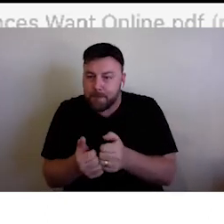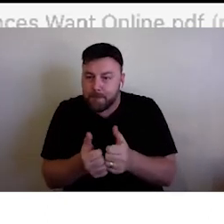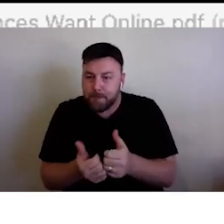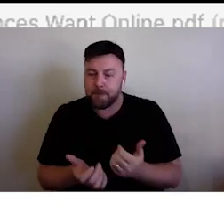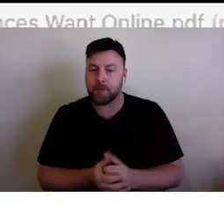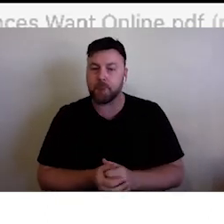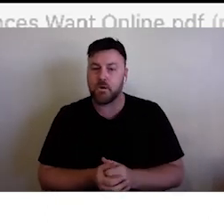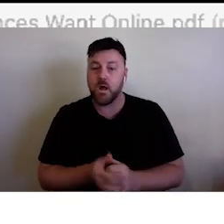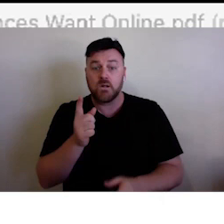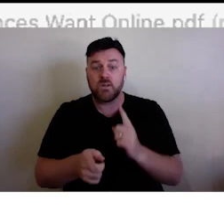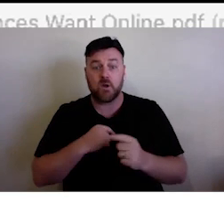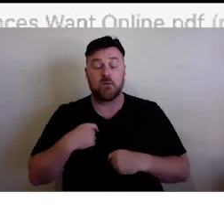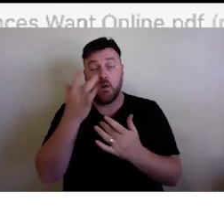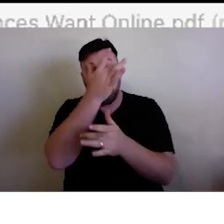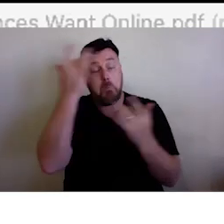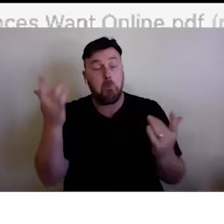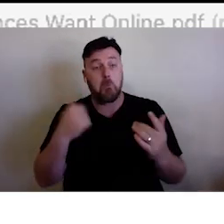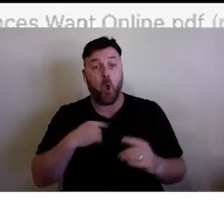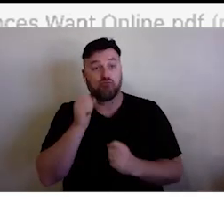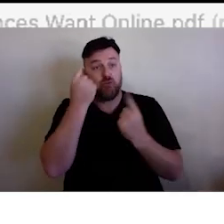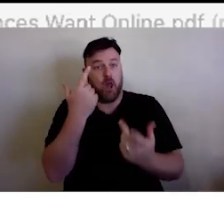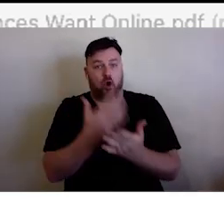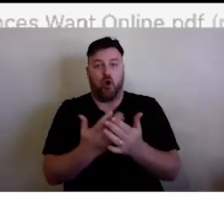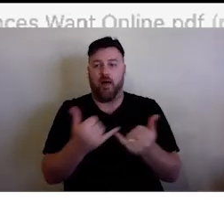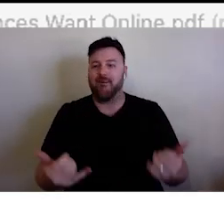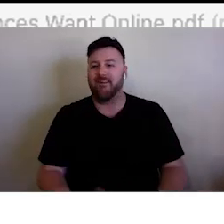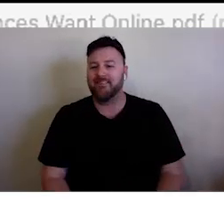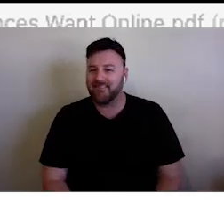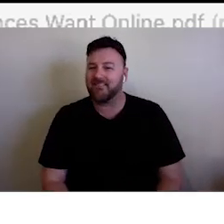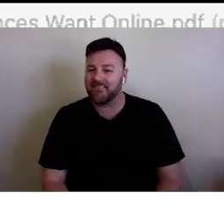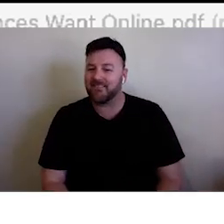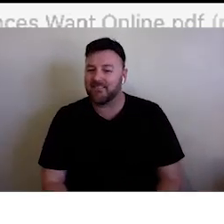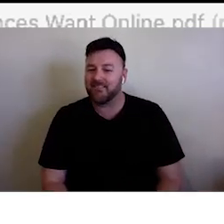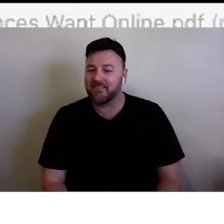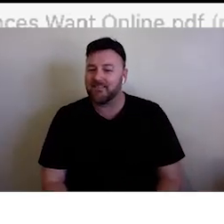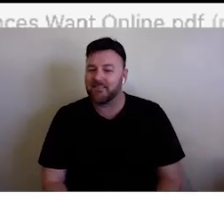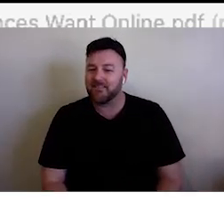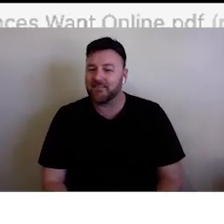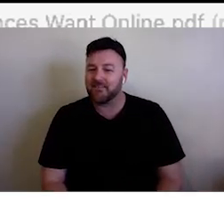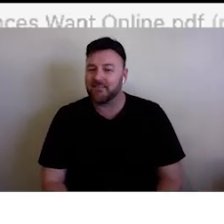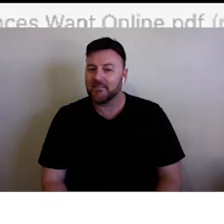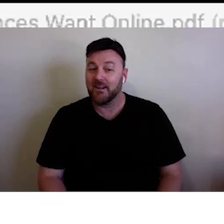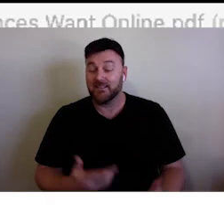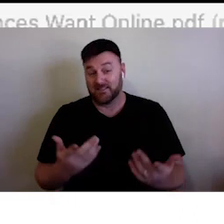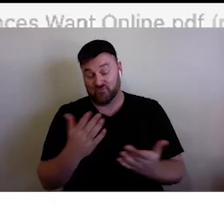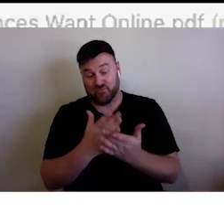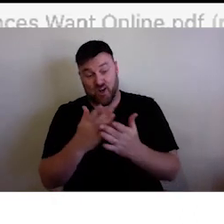internet. I mean, this isn't anything new. We've actually been